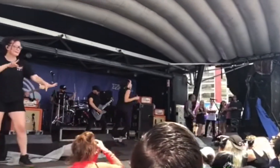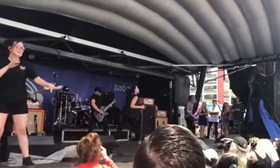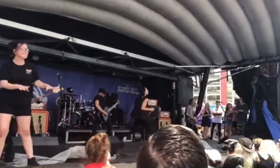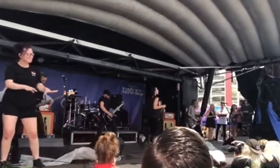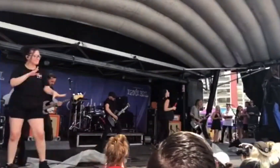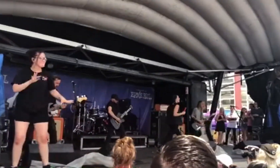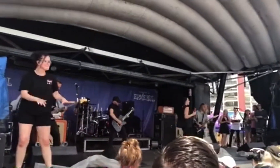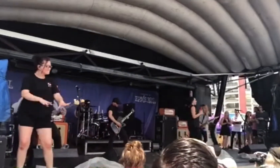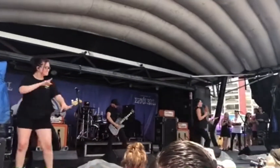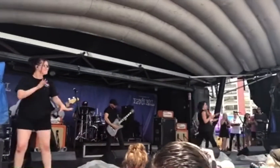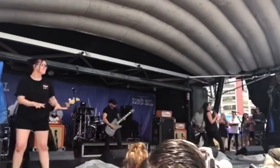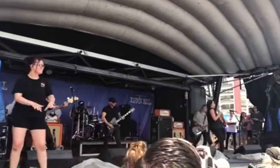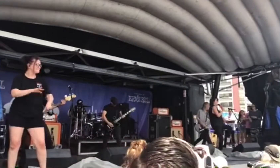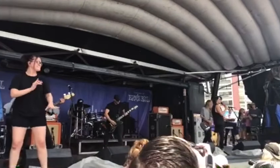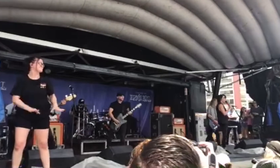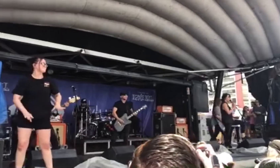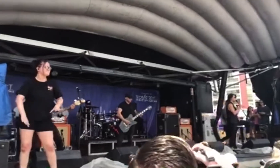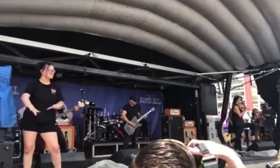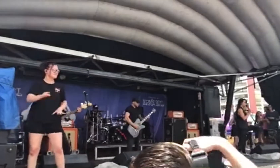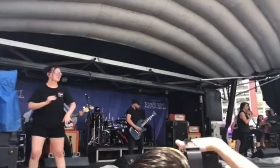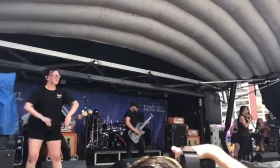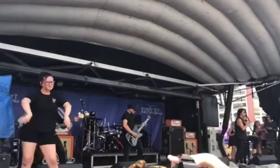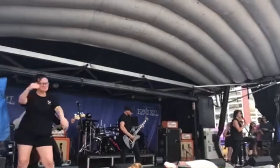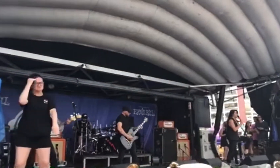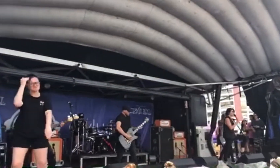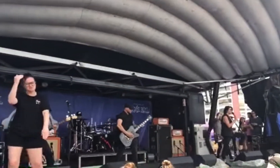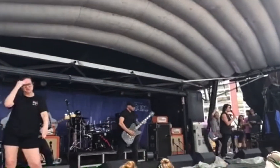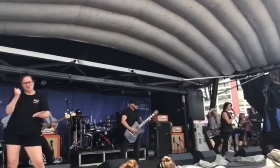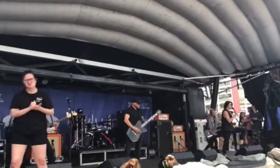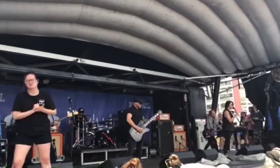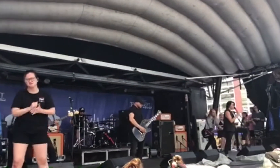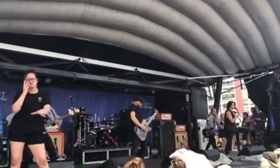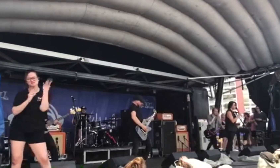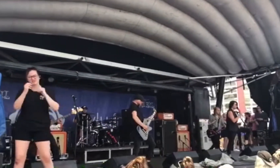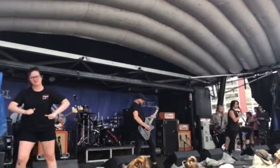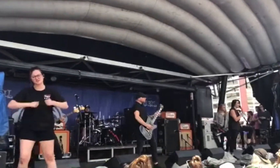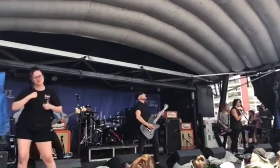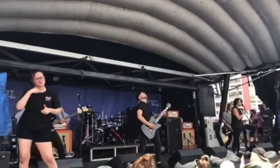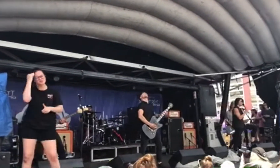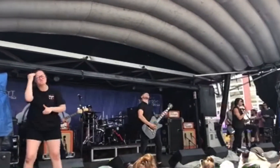I always knew that I was responsible to guide you through